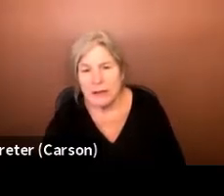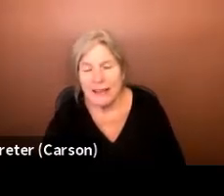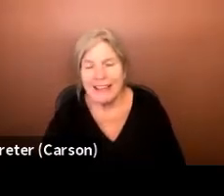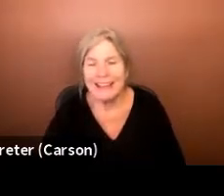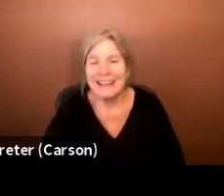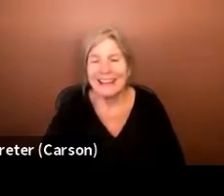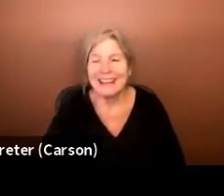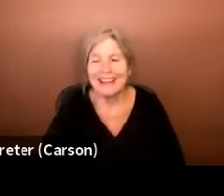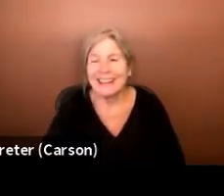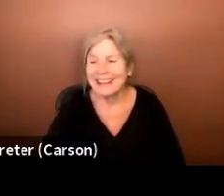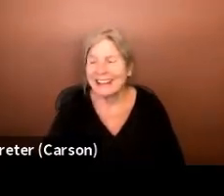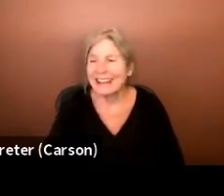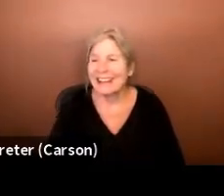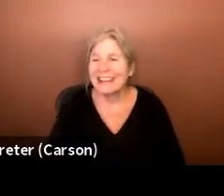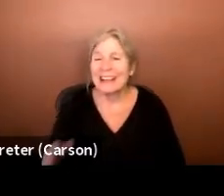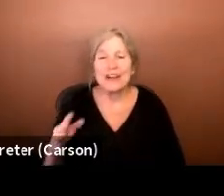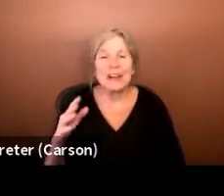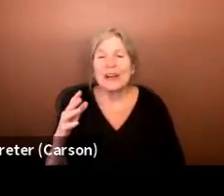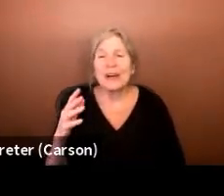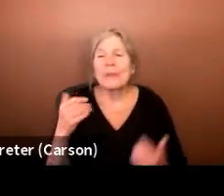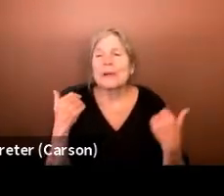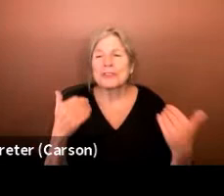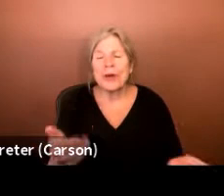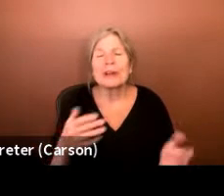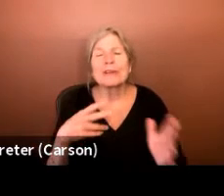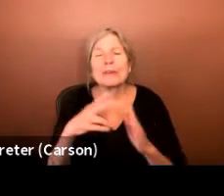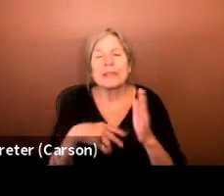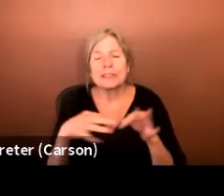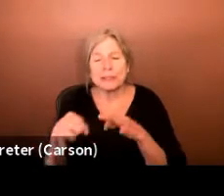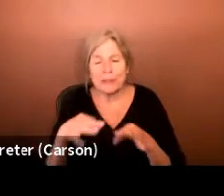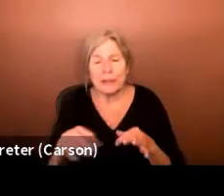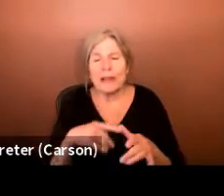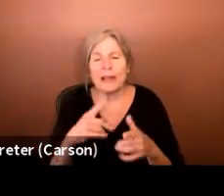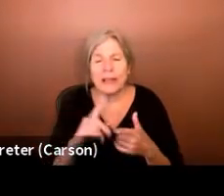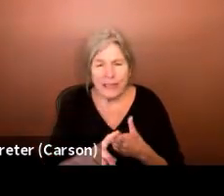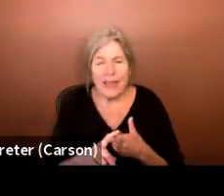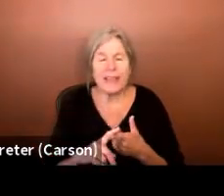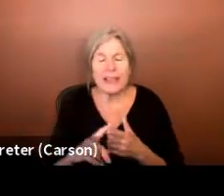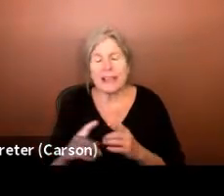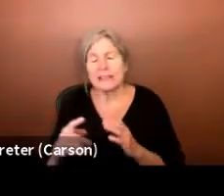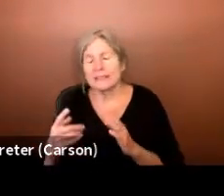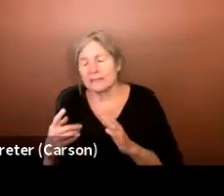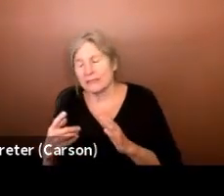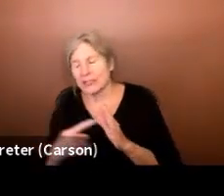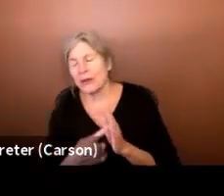: Why don't you go ahead and read the description and Ting can roll the video. Aaron Rodriguez: This video is